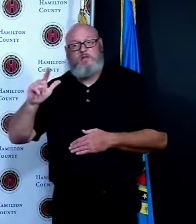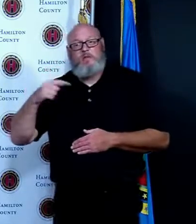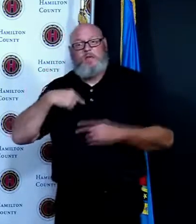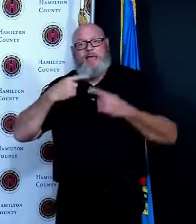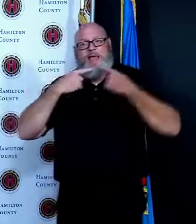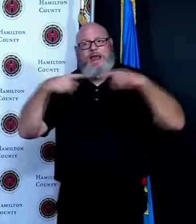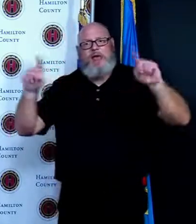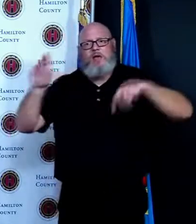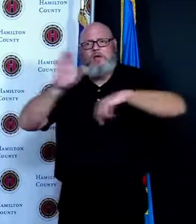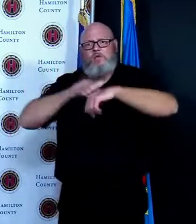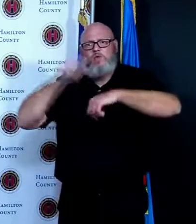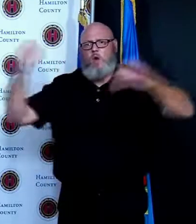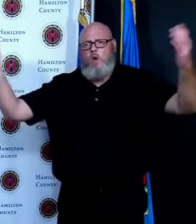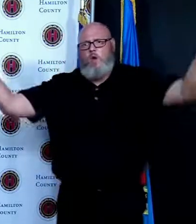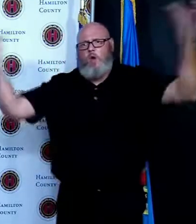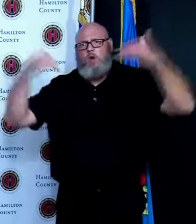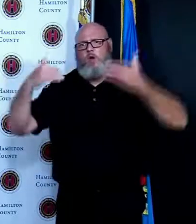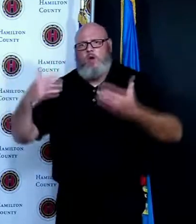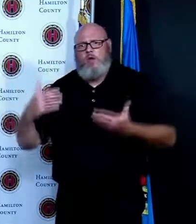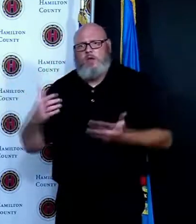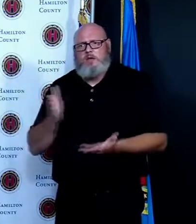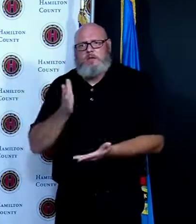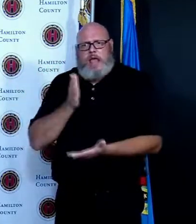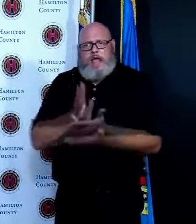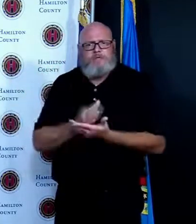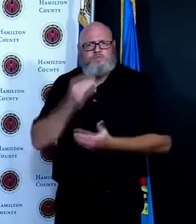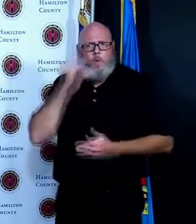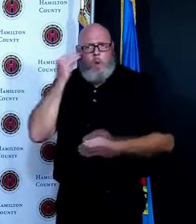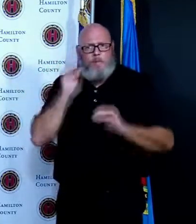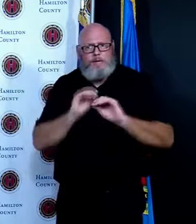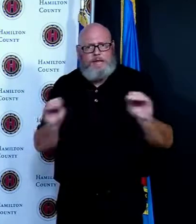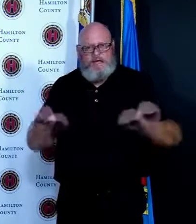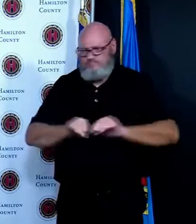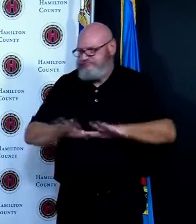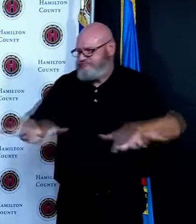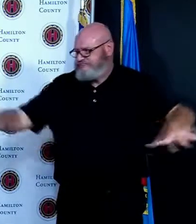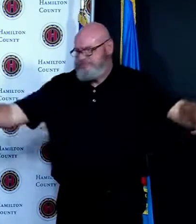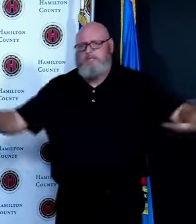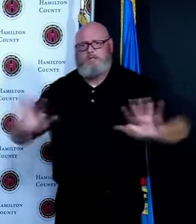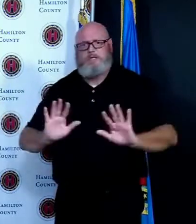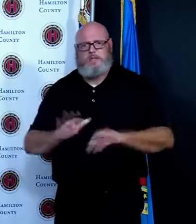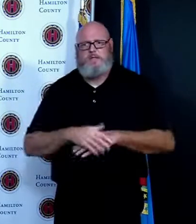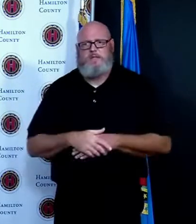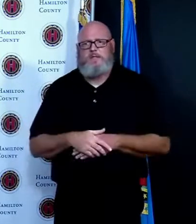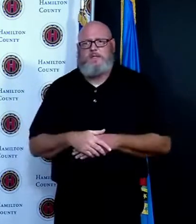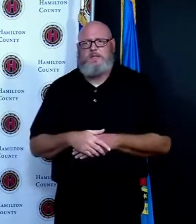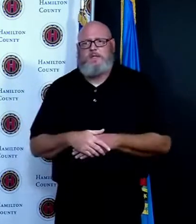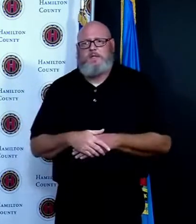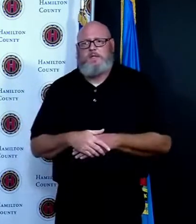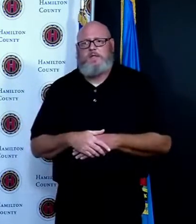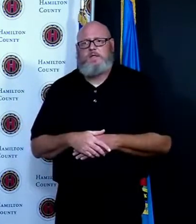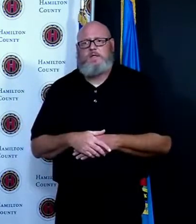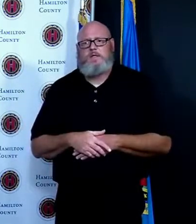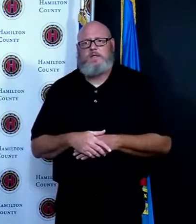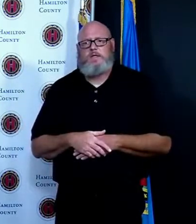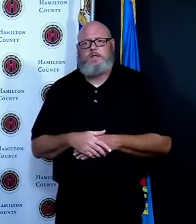saying we we needed some help we were struggling social distancing in our shelters and so that was one of if you remember Commissioner's dream house one of the